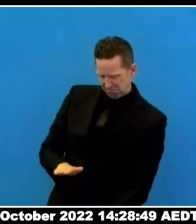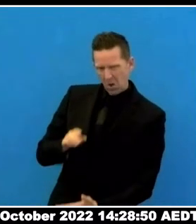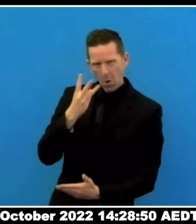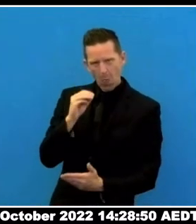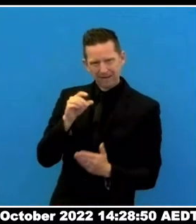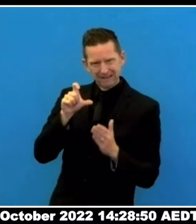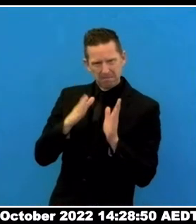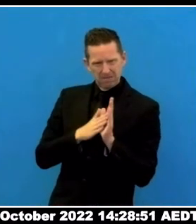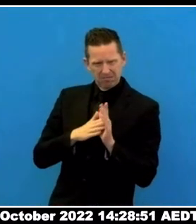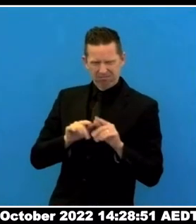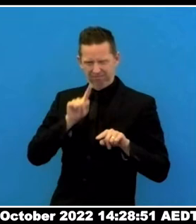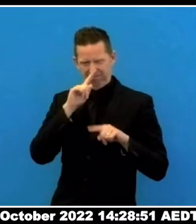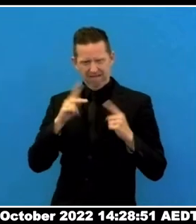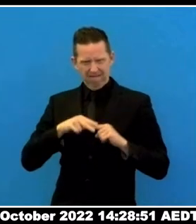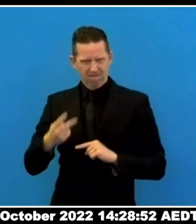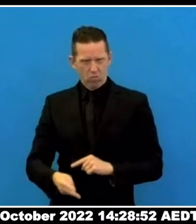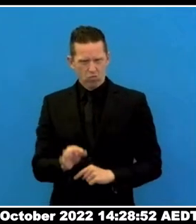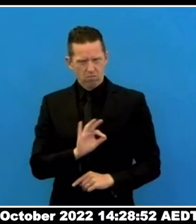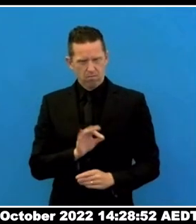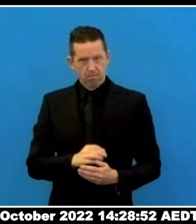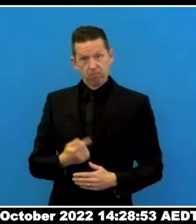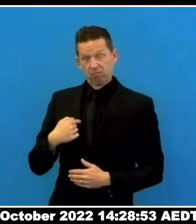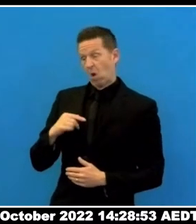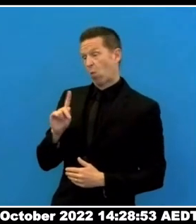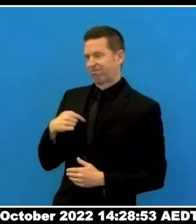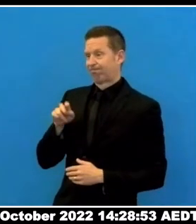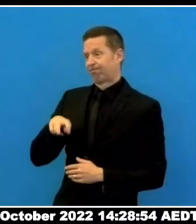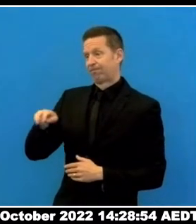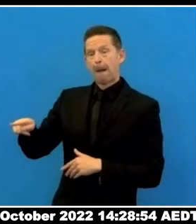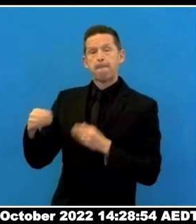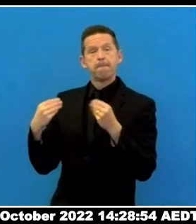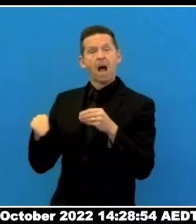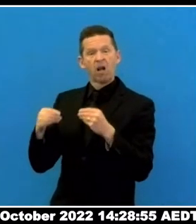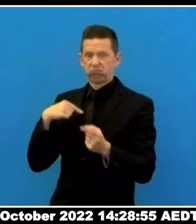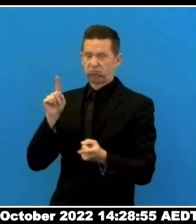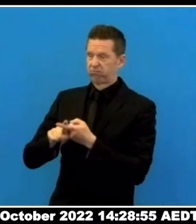I ended up going to the market and buying one for her, and she really likes it.